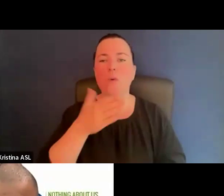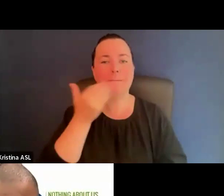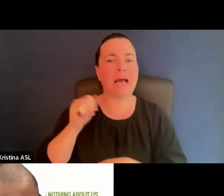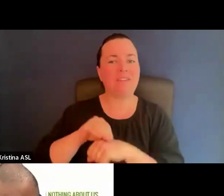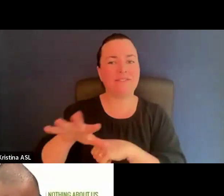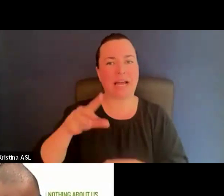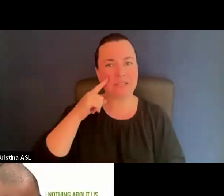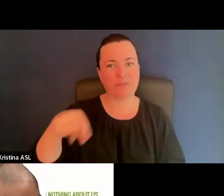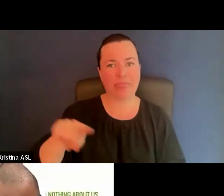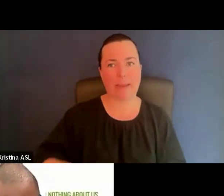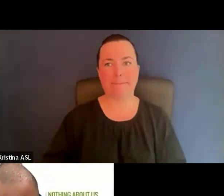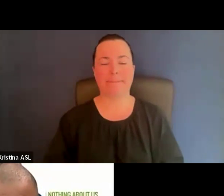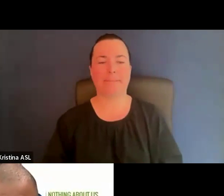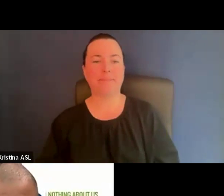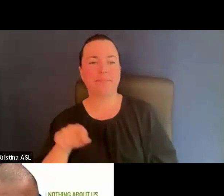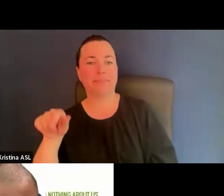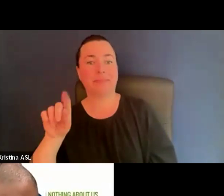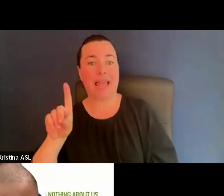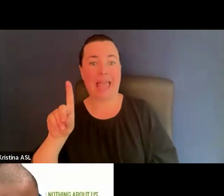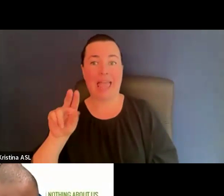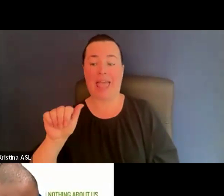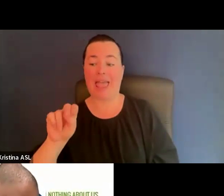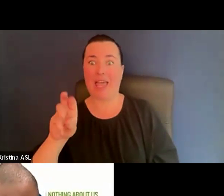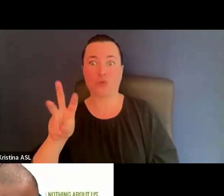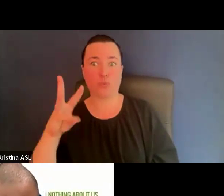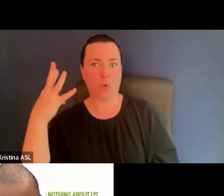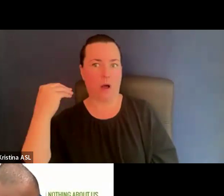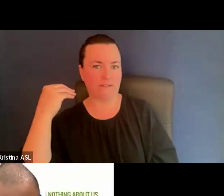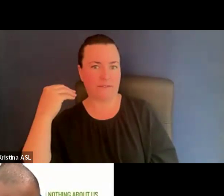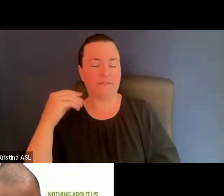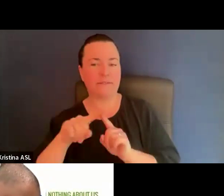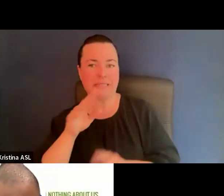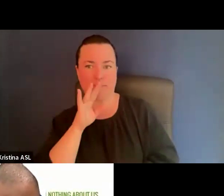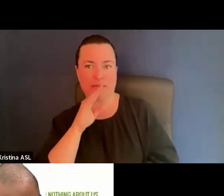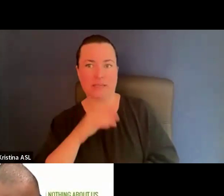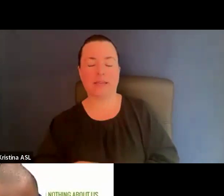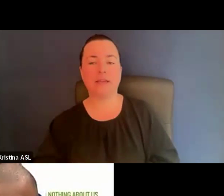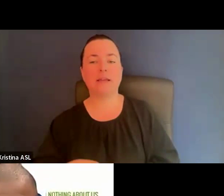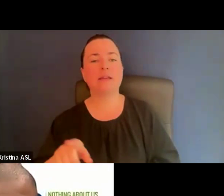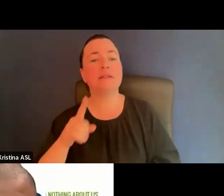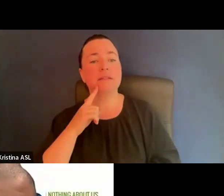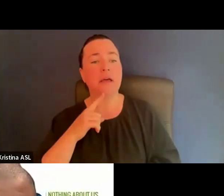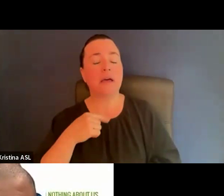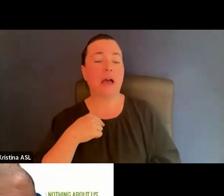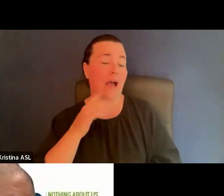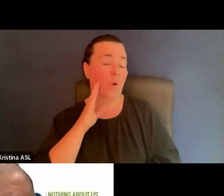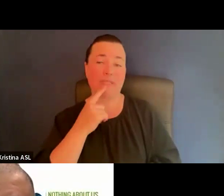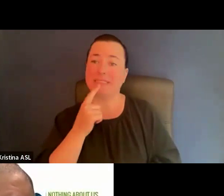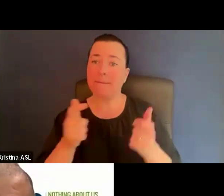[Andrew] Hi, this is Andrew. I would say the biggest advice is, you're not alone in thinking that